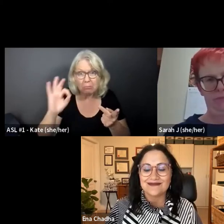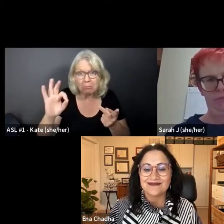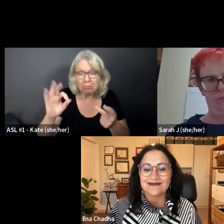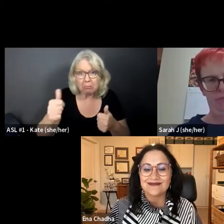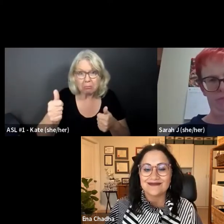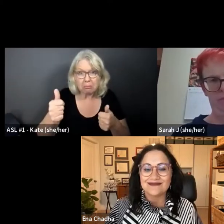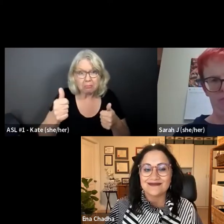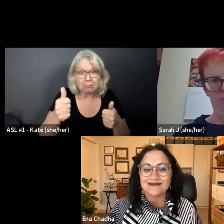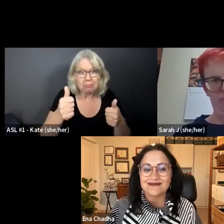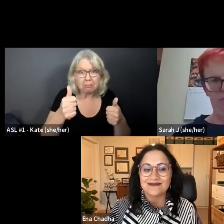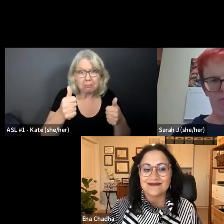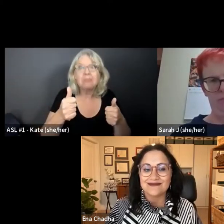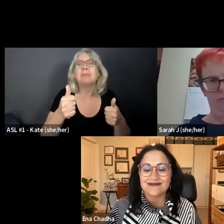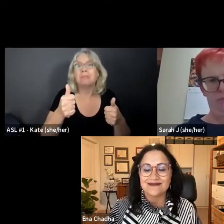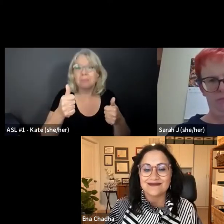OK. GREAT.